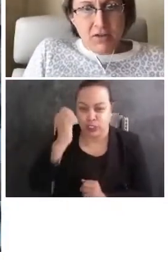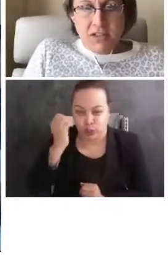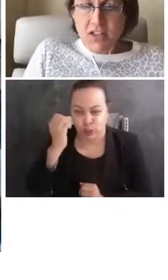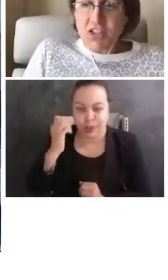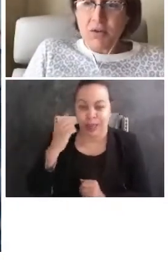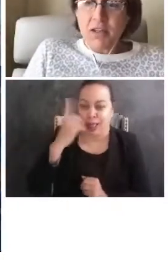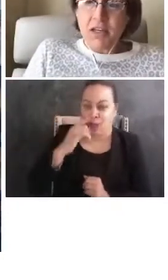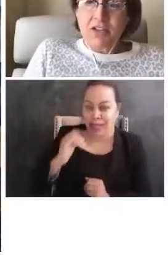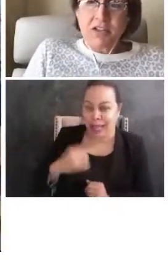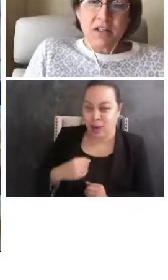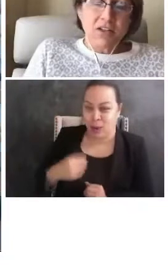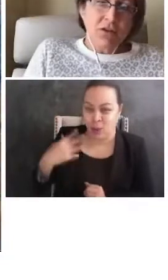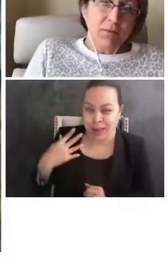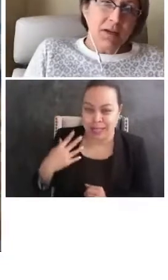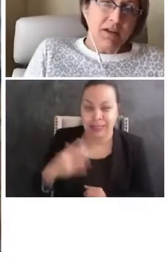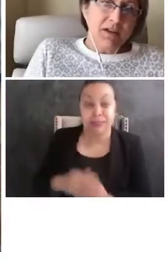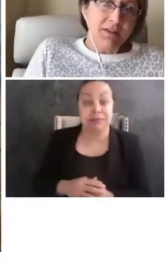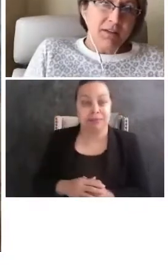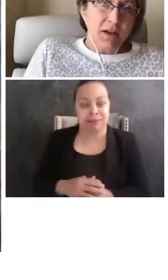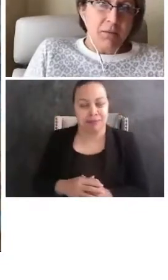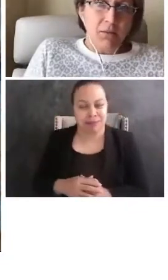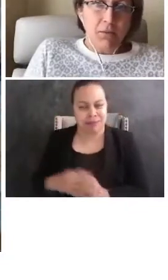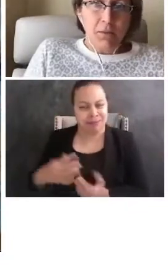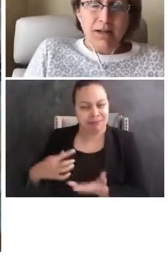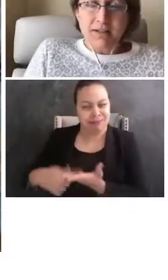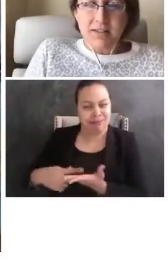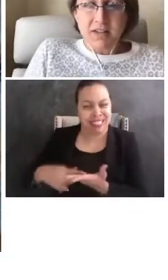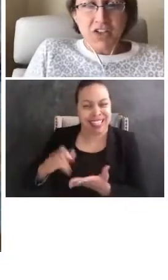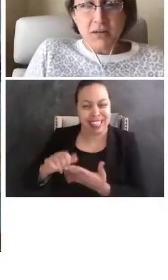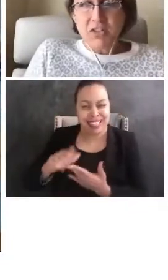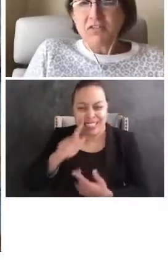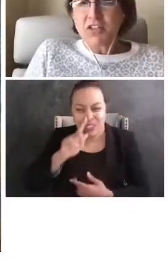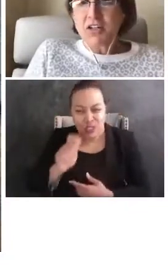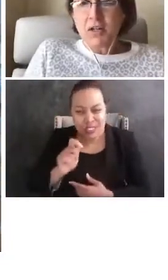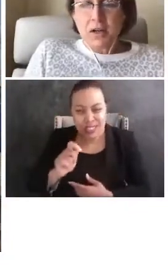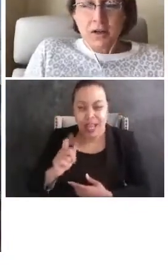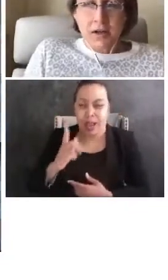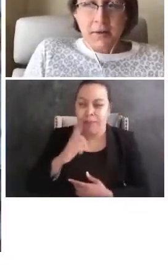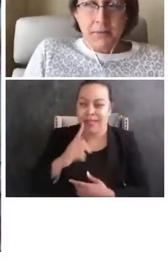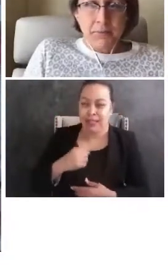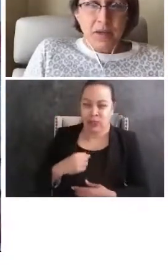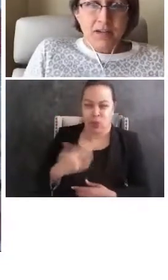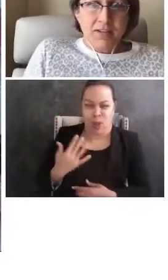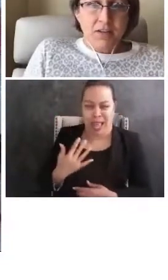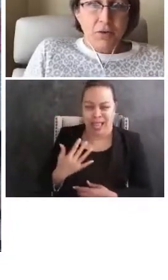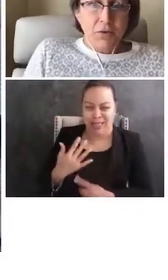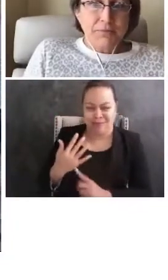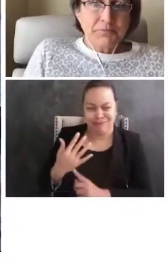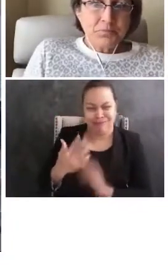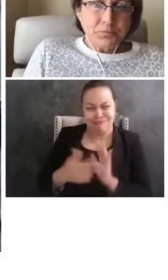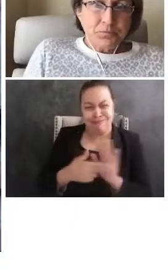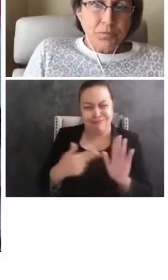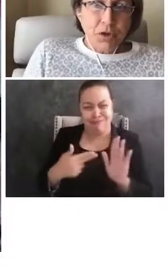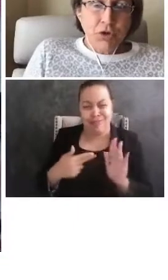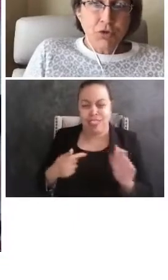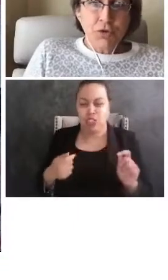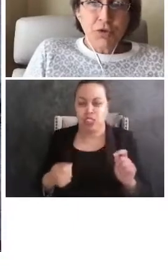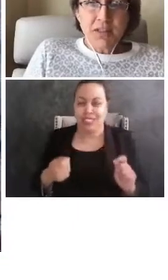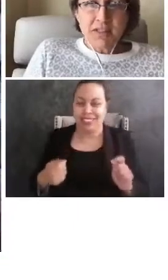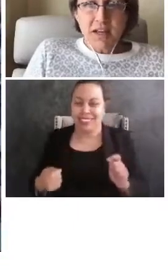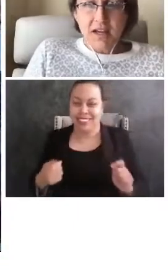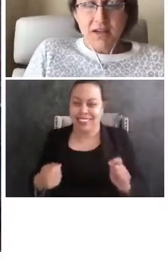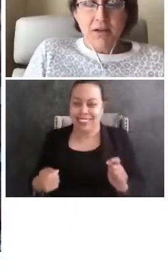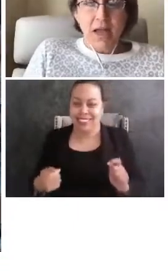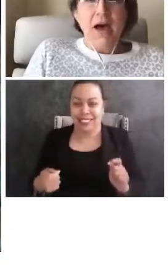Those conversations are interesting too because whiteness is a shapeshifter.